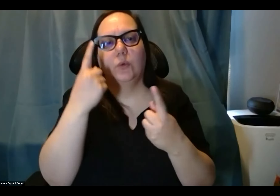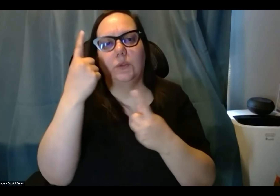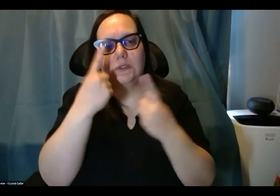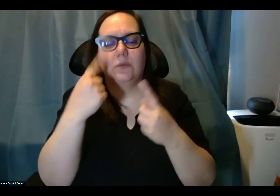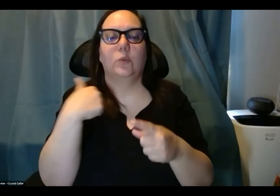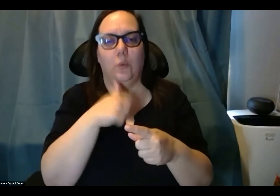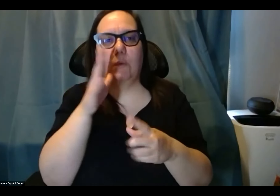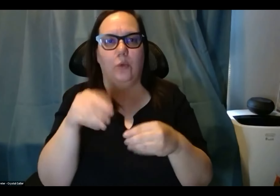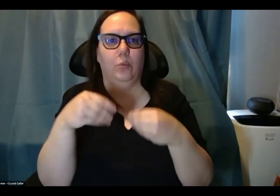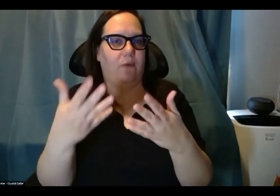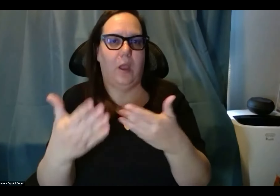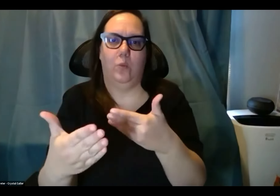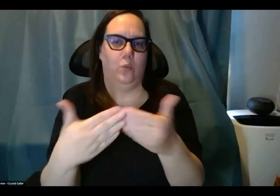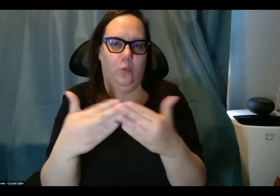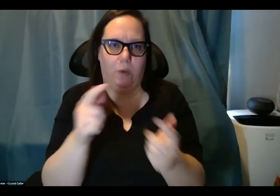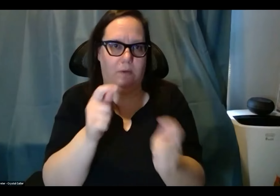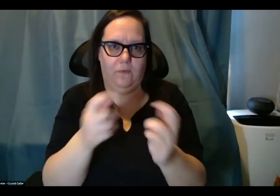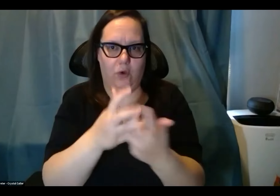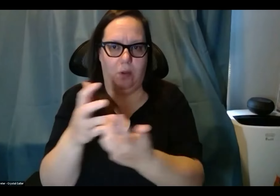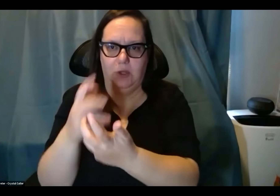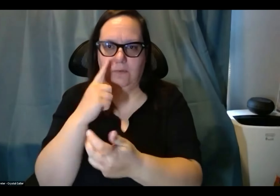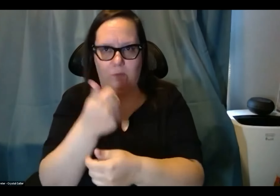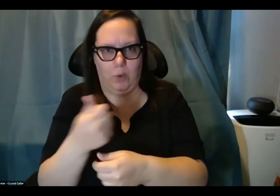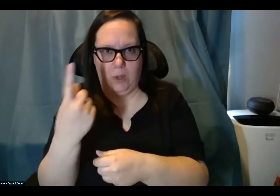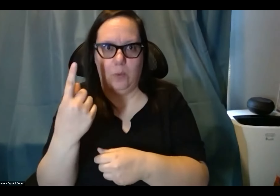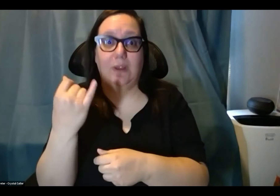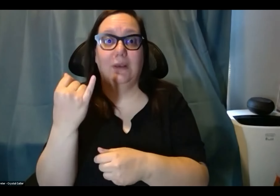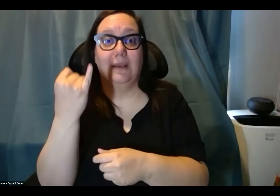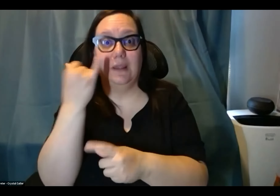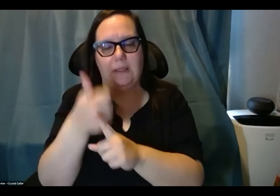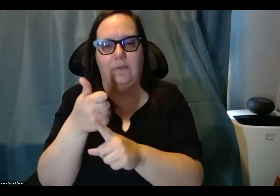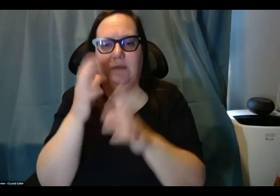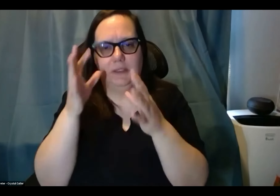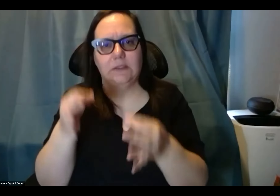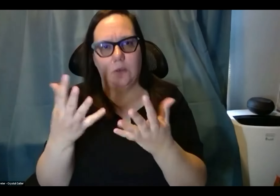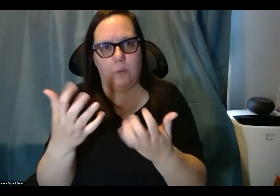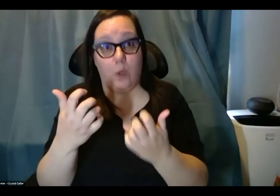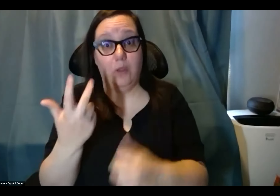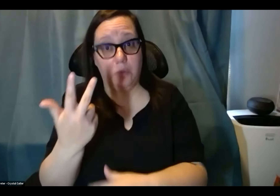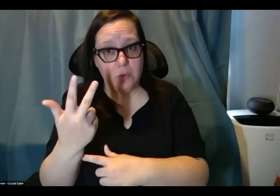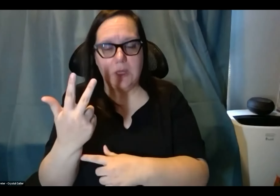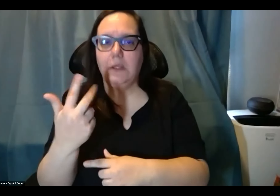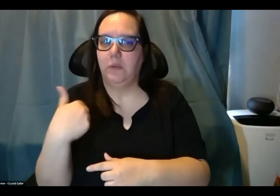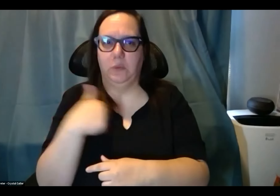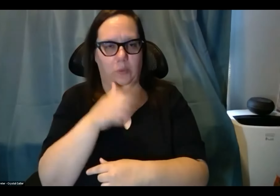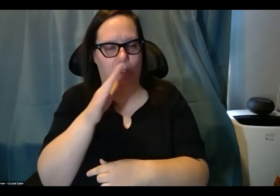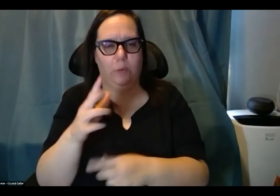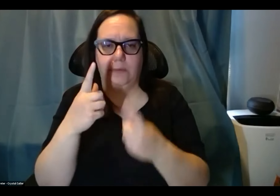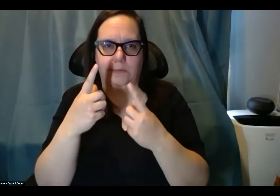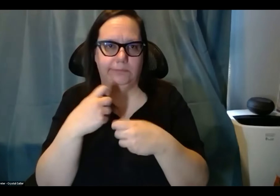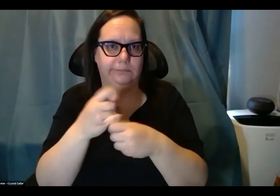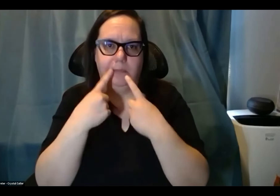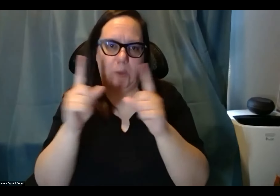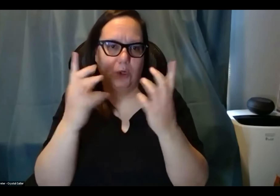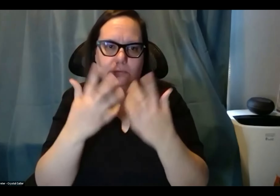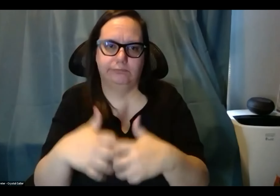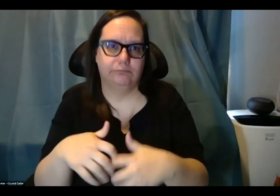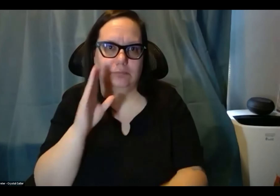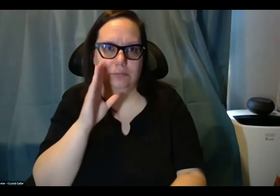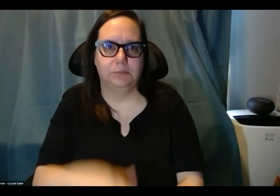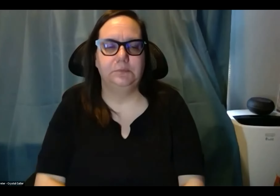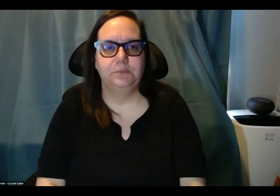provide the accommodations for anyone, if you decide that you want the three then we'll